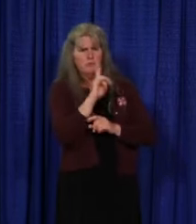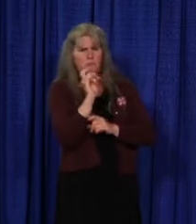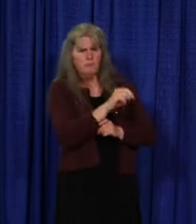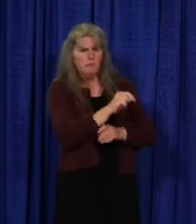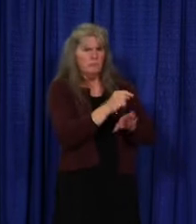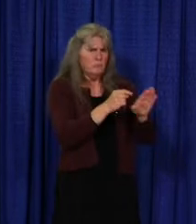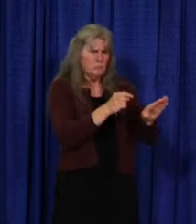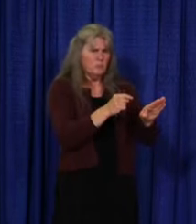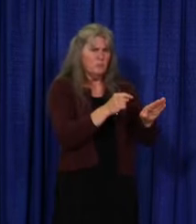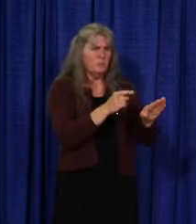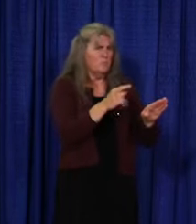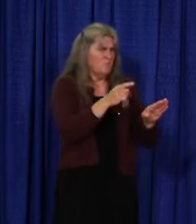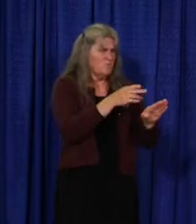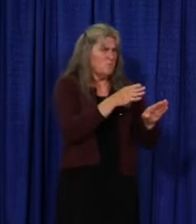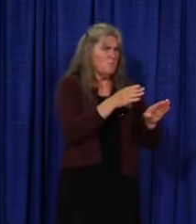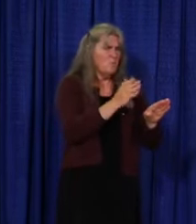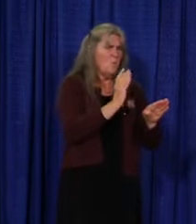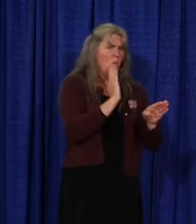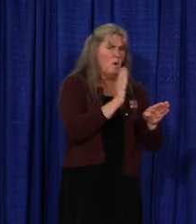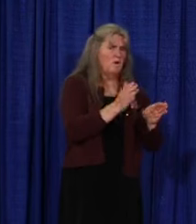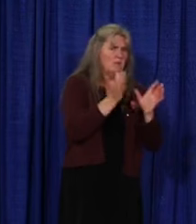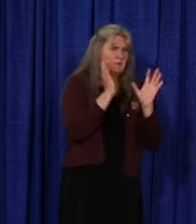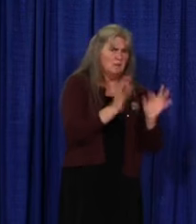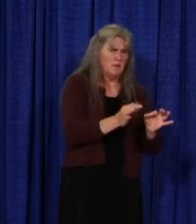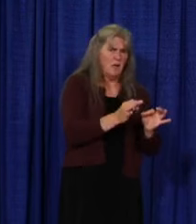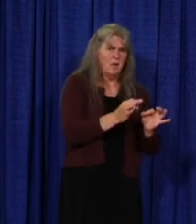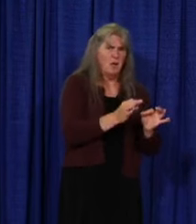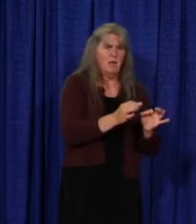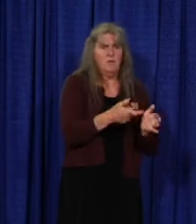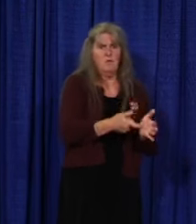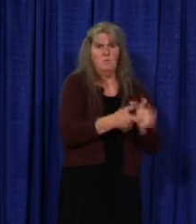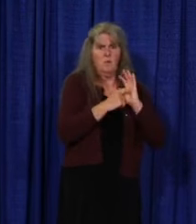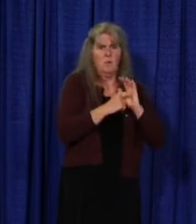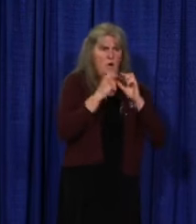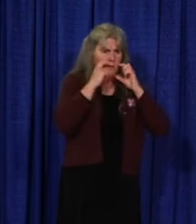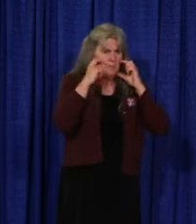Is there a threshold where the mandatory use of facemasks will